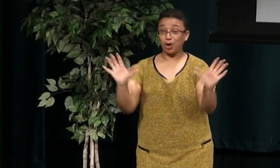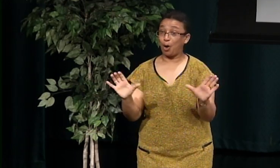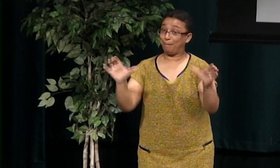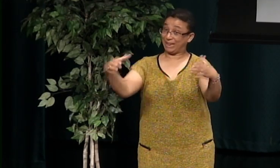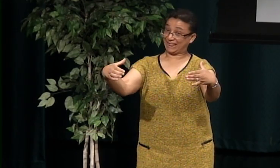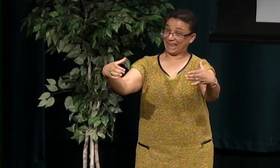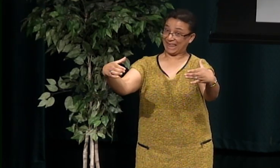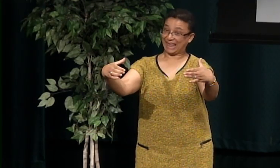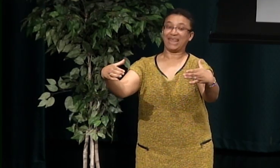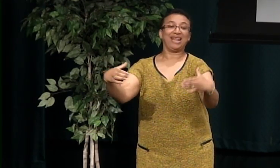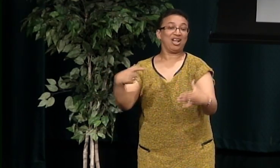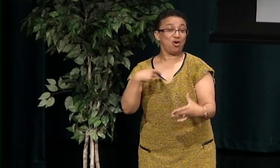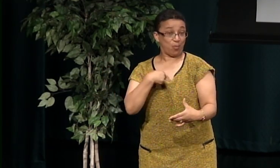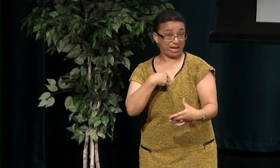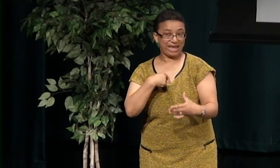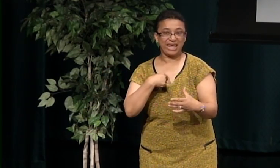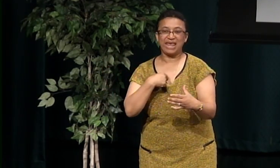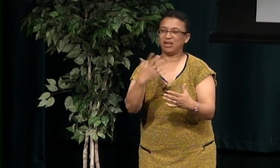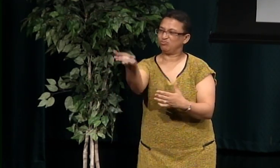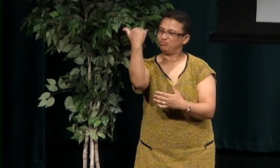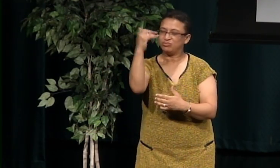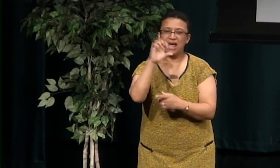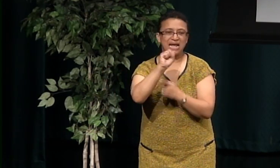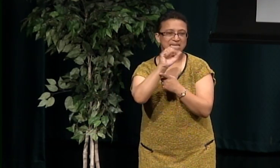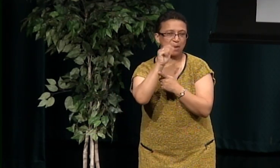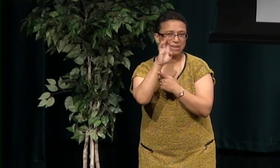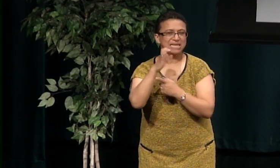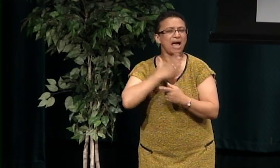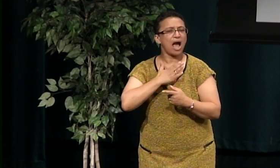One advantage is I'm sitting in parliament.